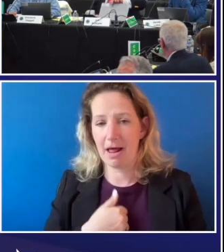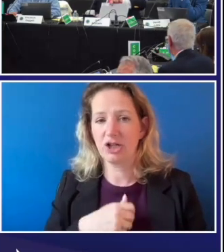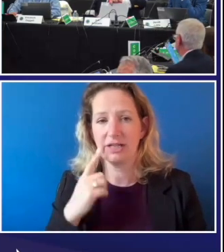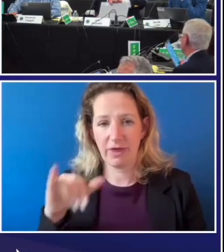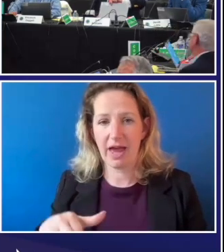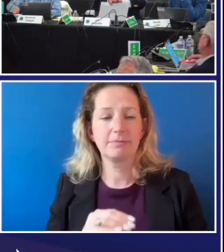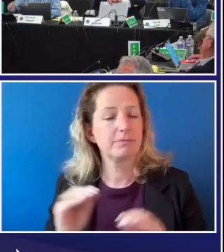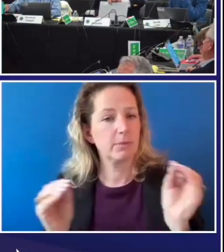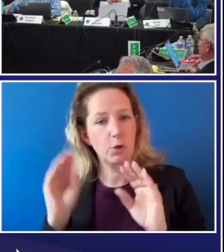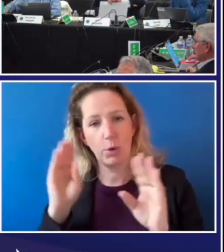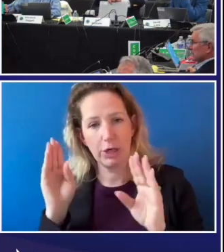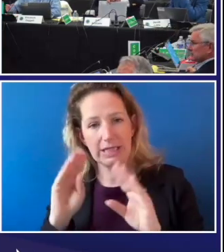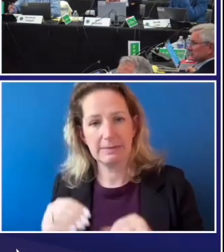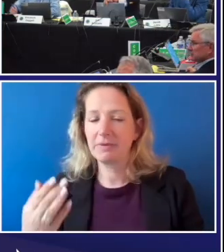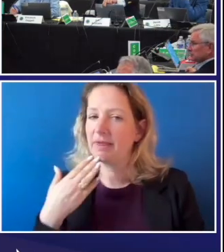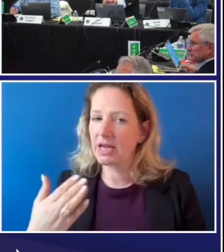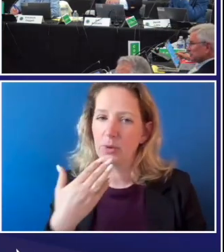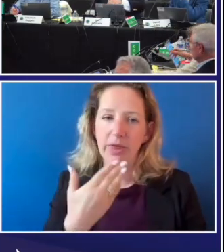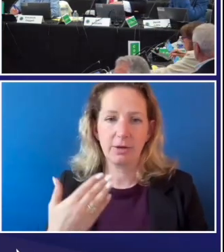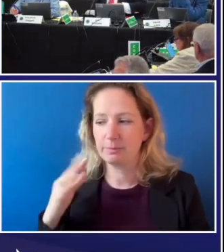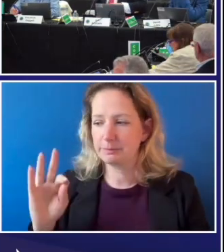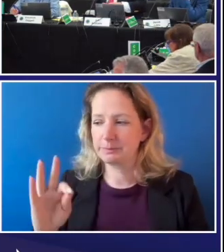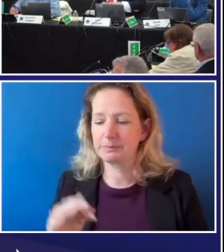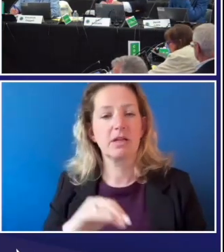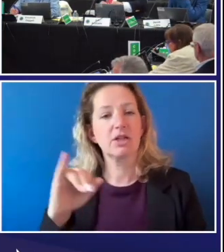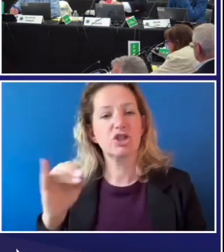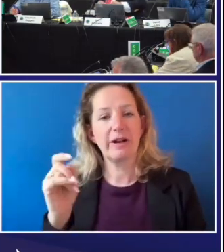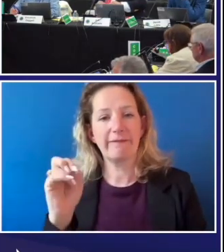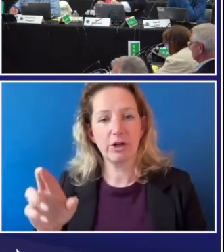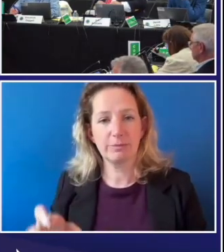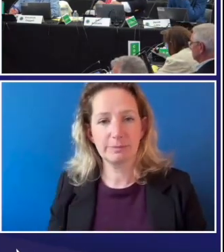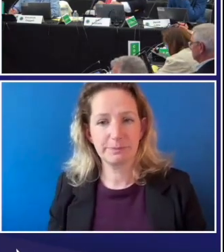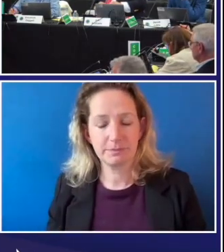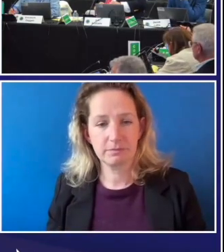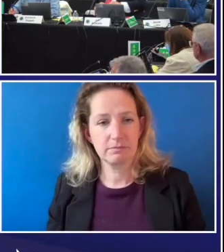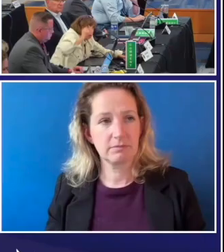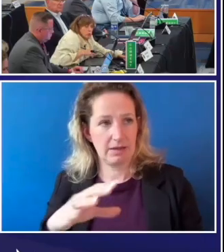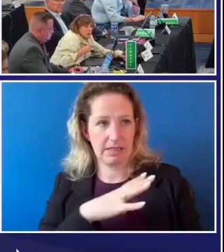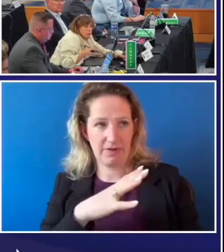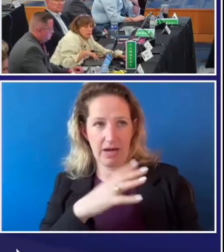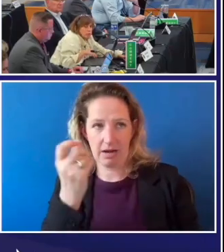Thank you, Magnus. Thank you, Beth. Jennifer, you have the floor. So that's fine. I understand the deletion. I just want to understand.